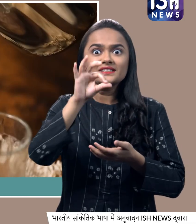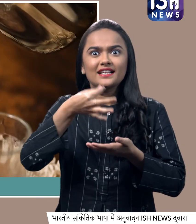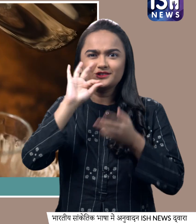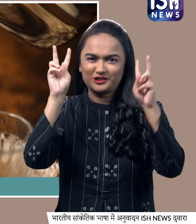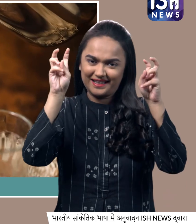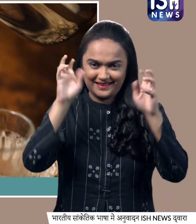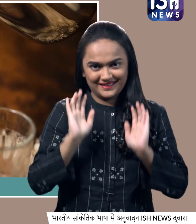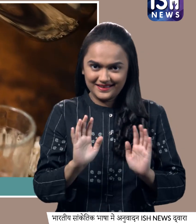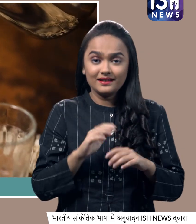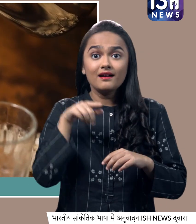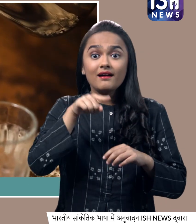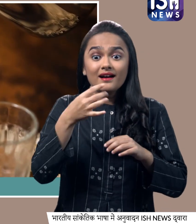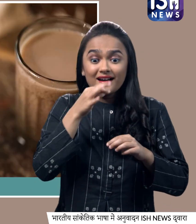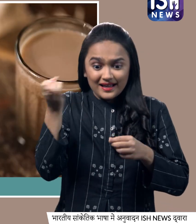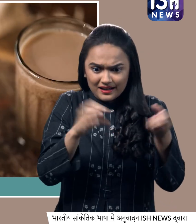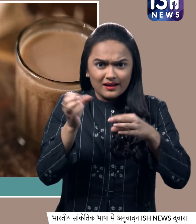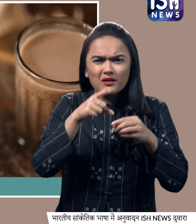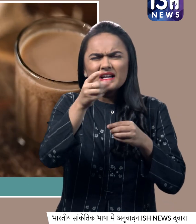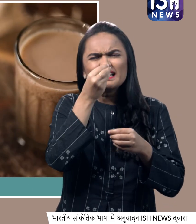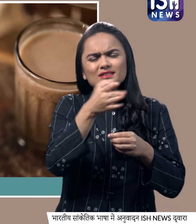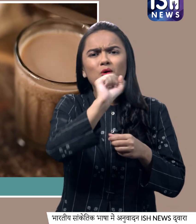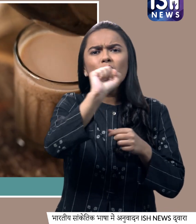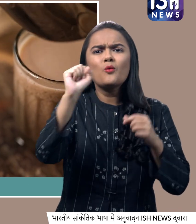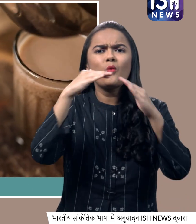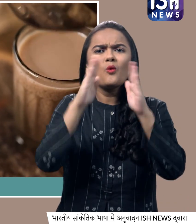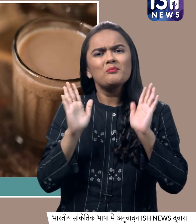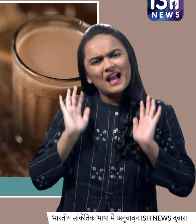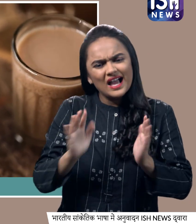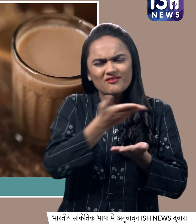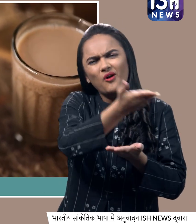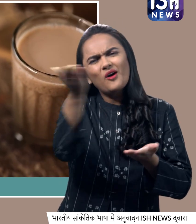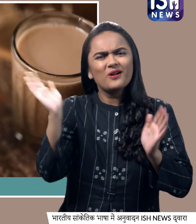You can find all the ingredients you need to make it in your own kitchen